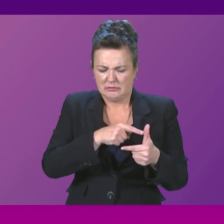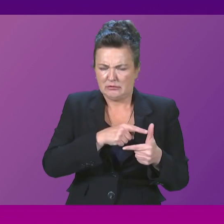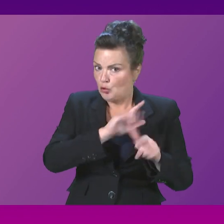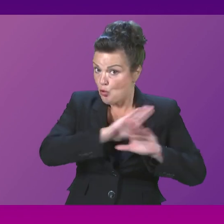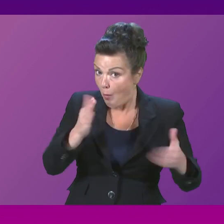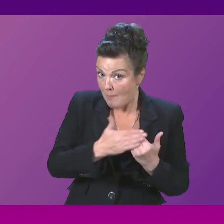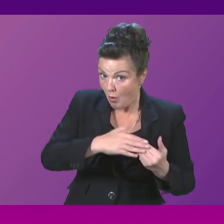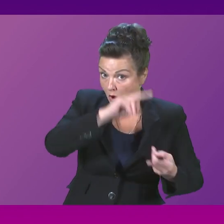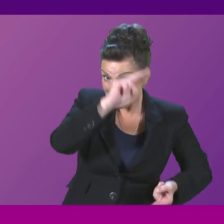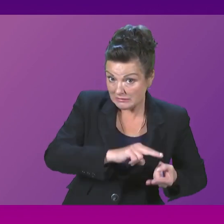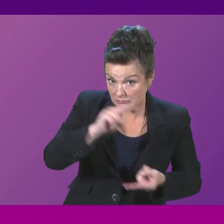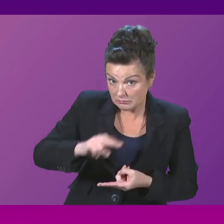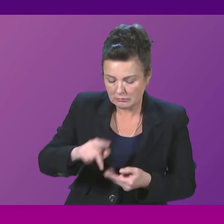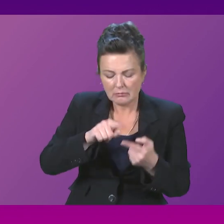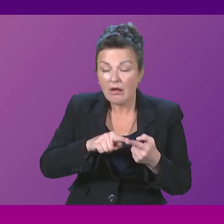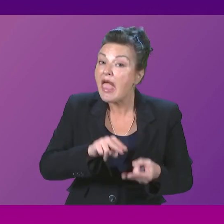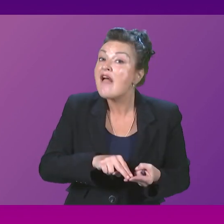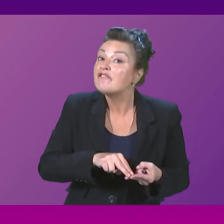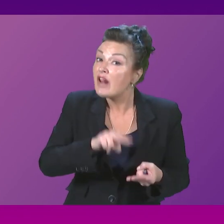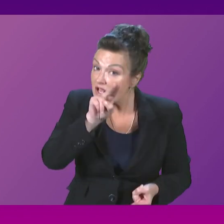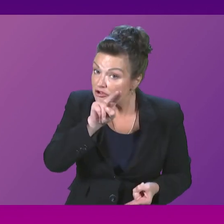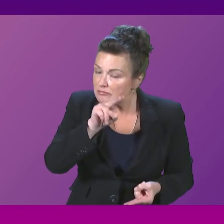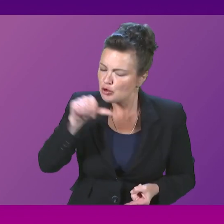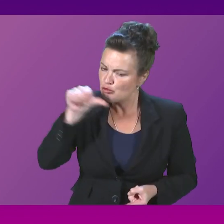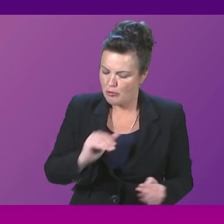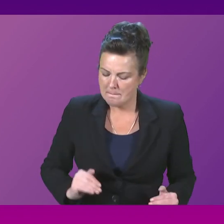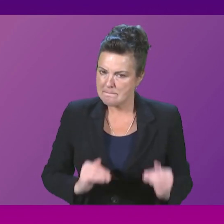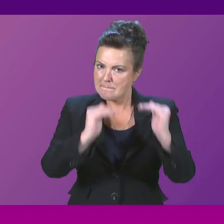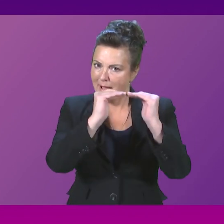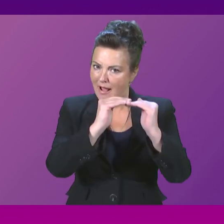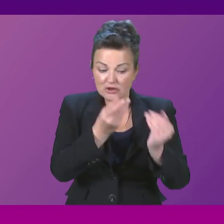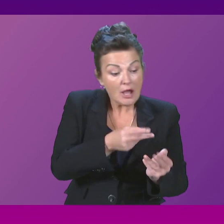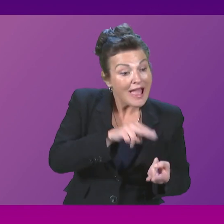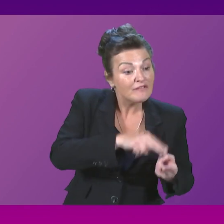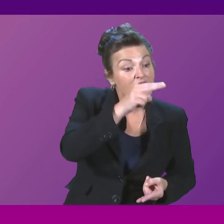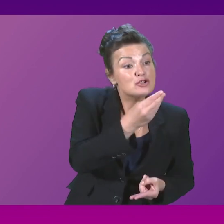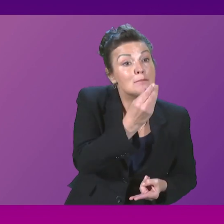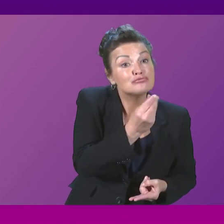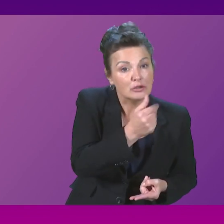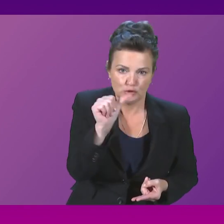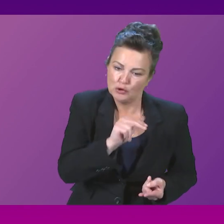It is morally right that there should be inflation increases for benefits, so that should happen.